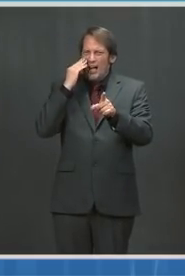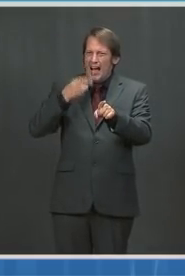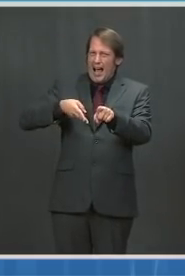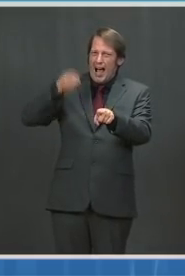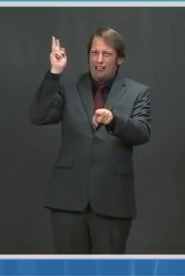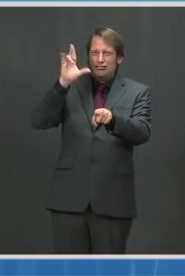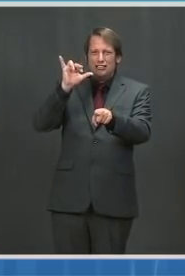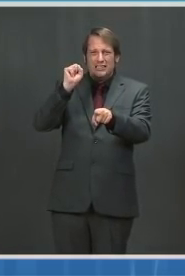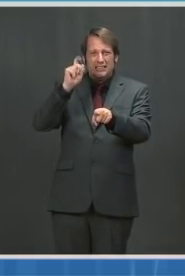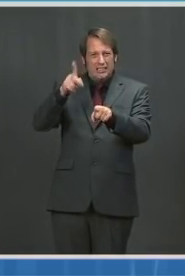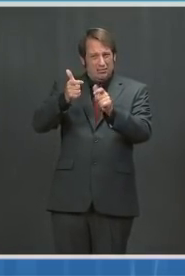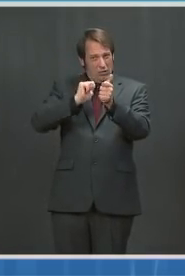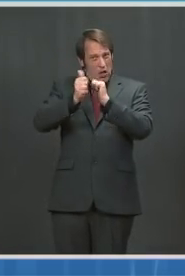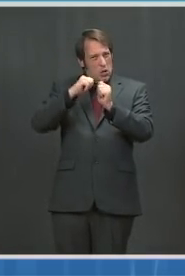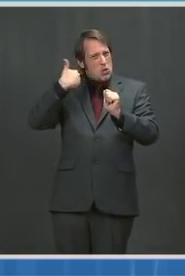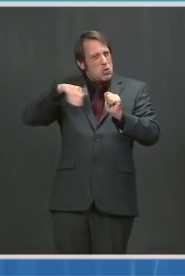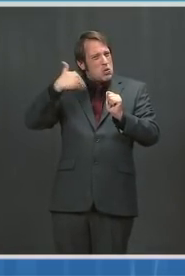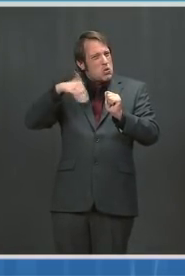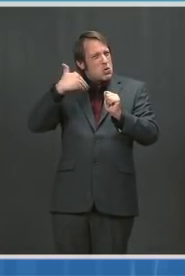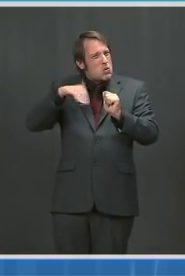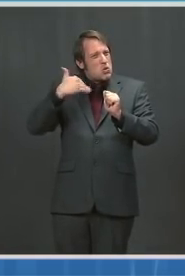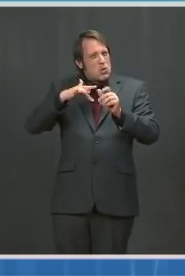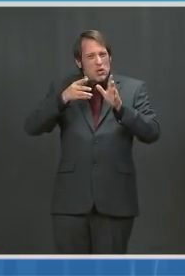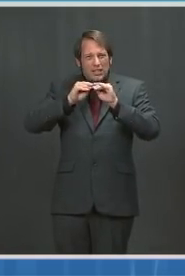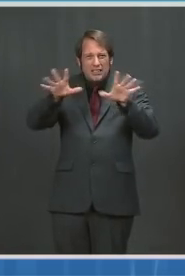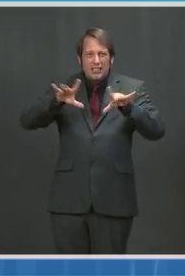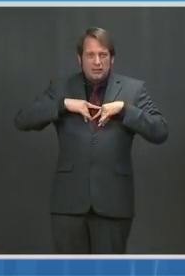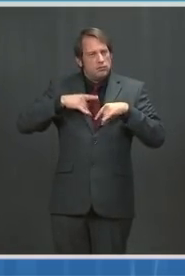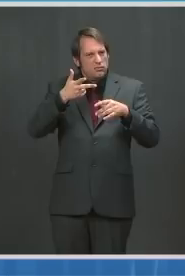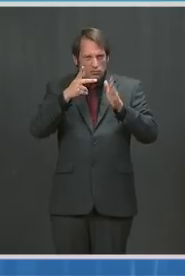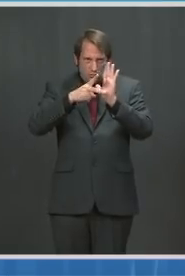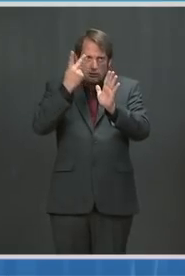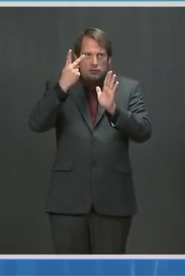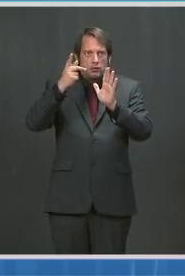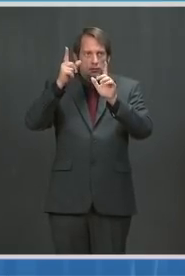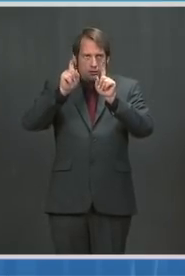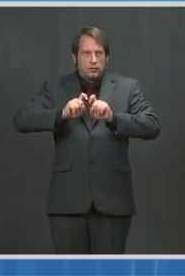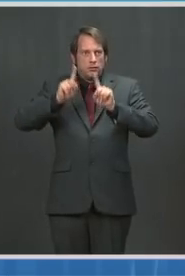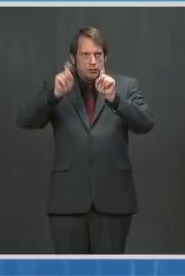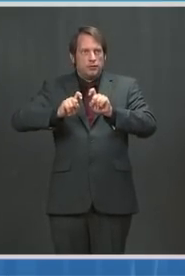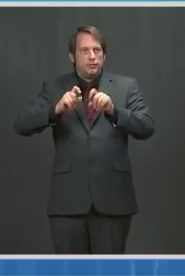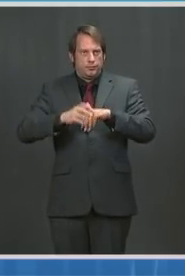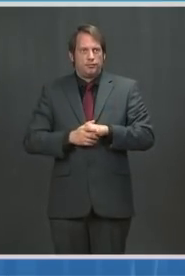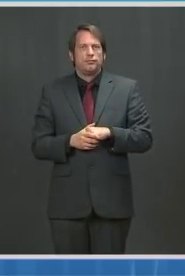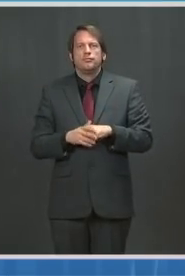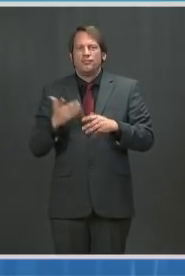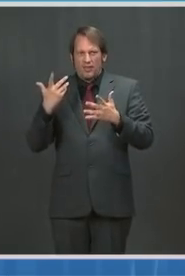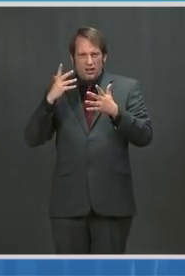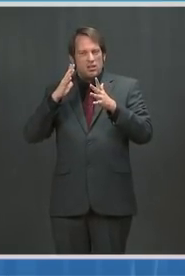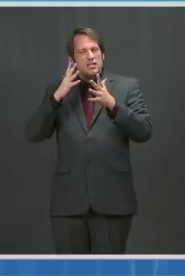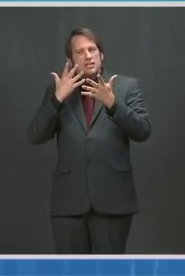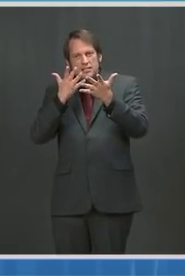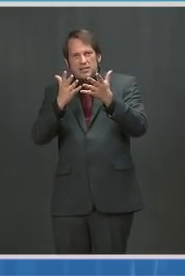And we've been working with the state. And I would advocate for, sort of, stronger mitigation strategies, as you note,